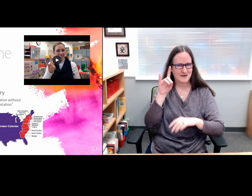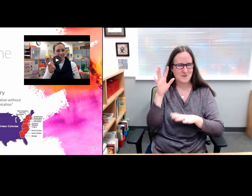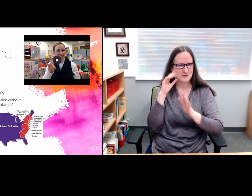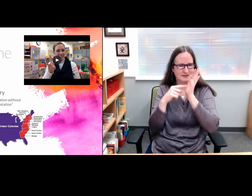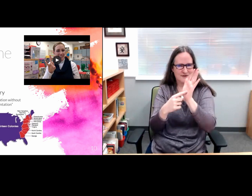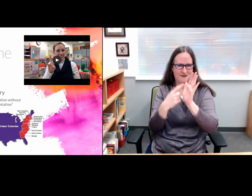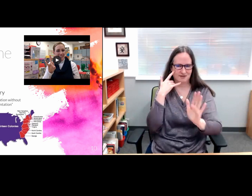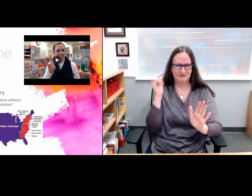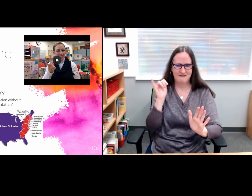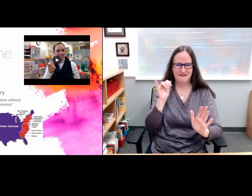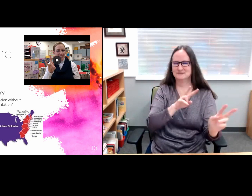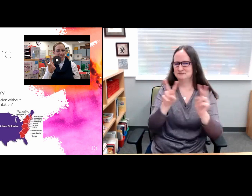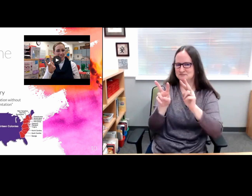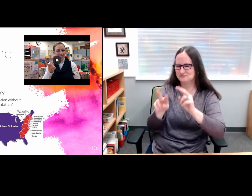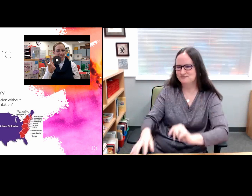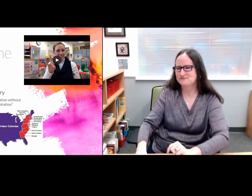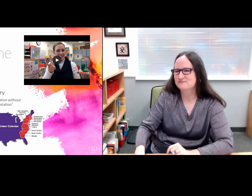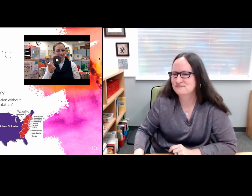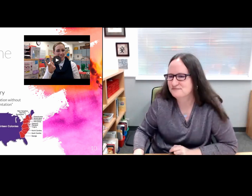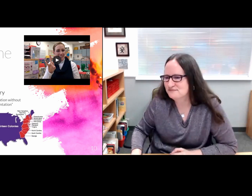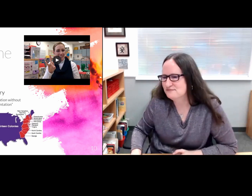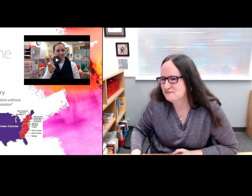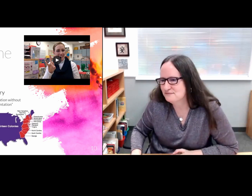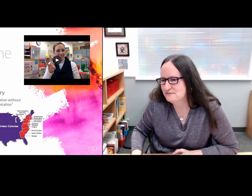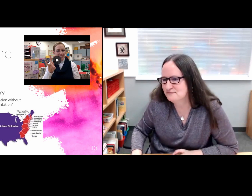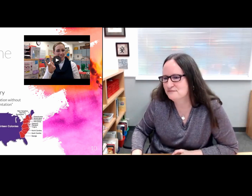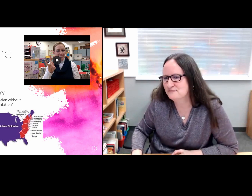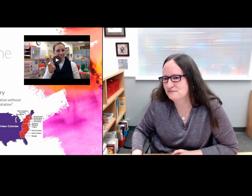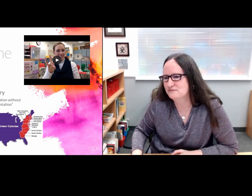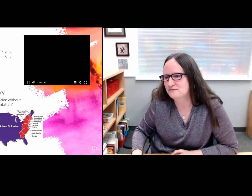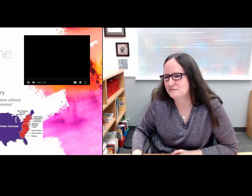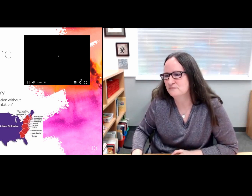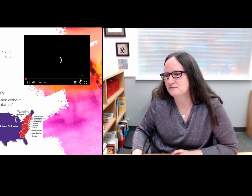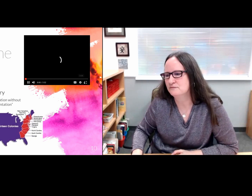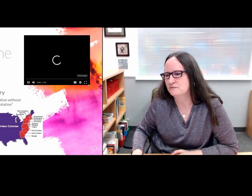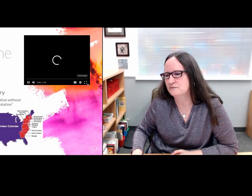you can see the video that Vicky makes to see what it looks like. Let me turn it on for you.